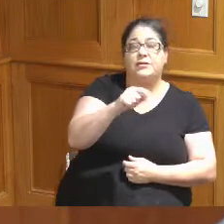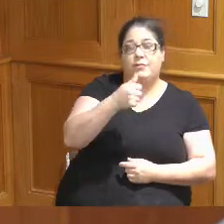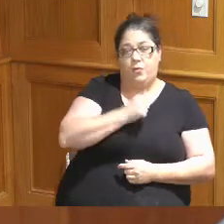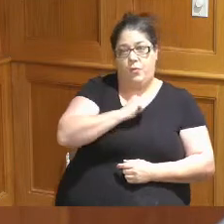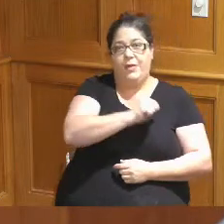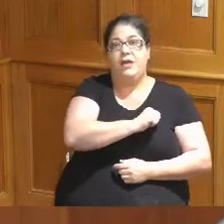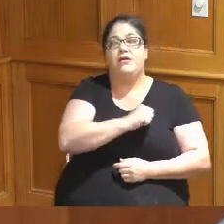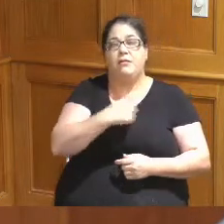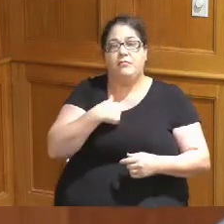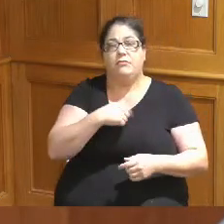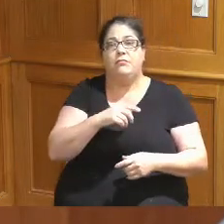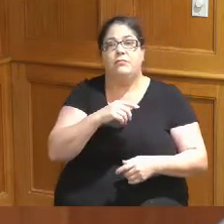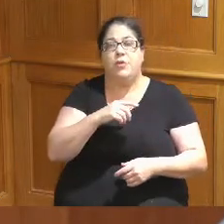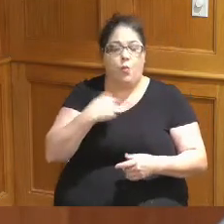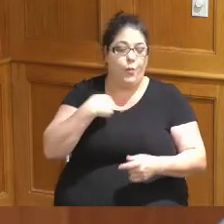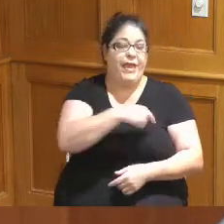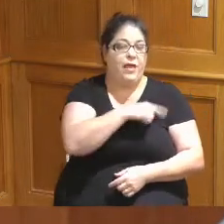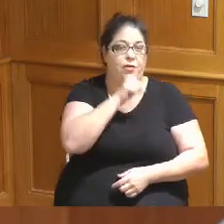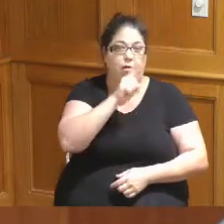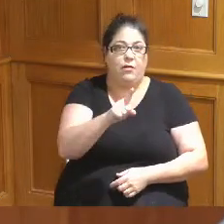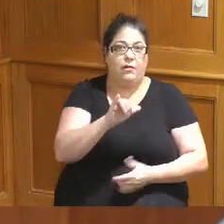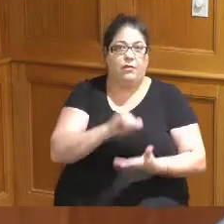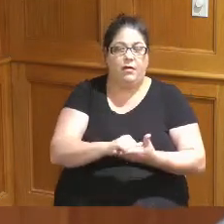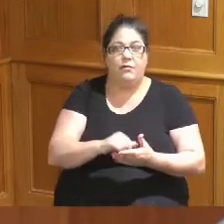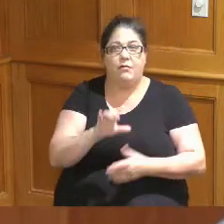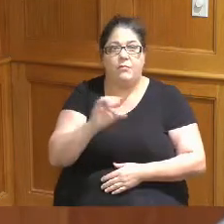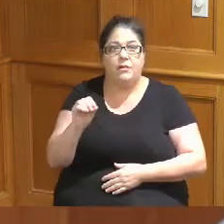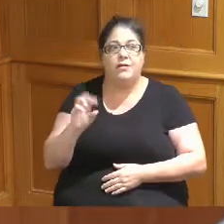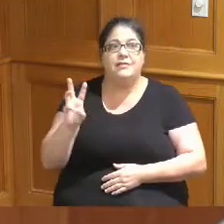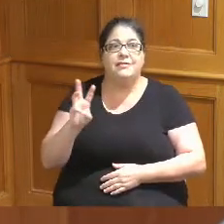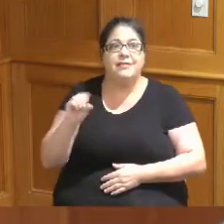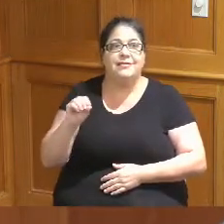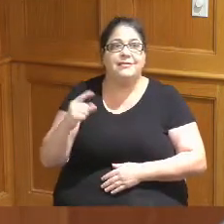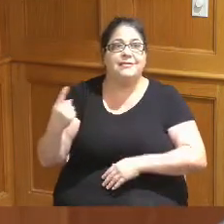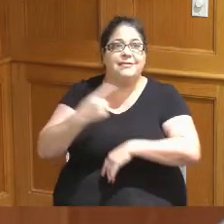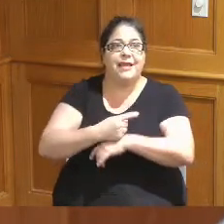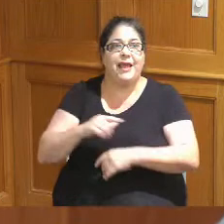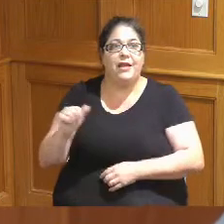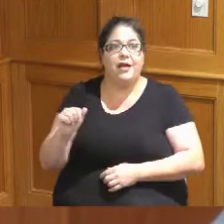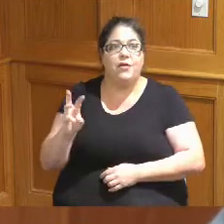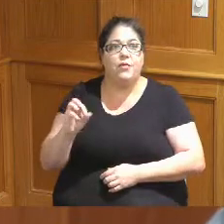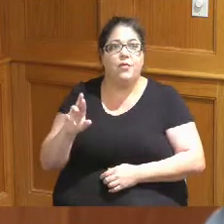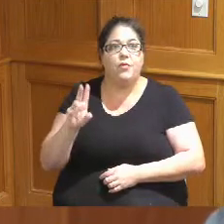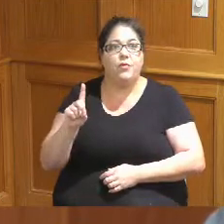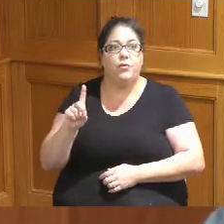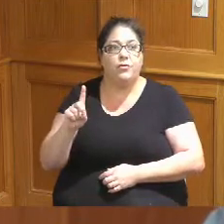to address specifically are the 60-day award rule the contract was not executed and issued within